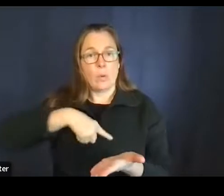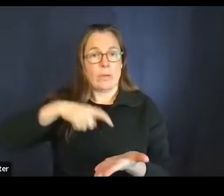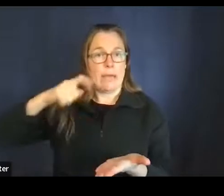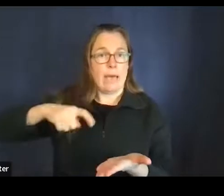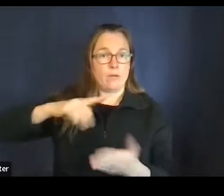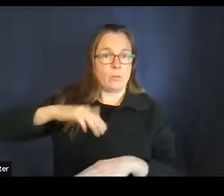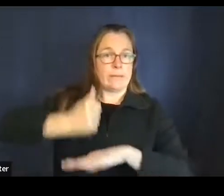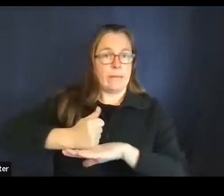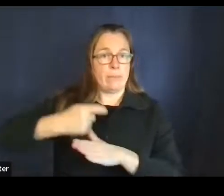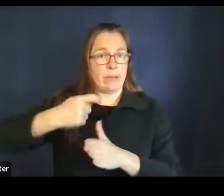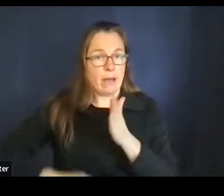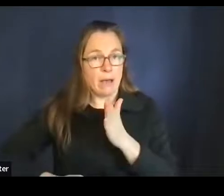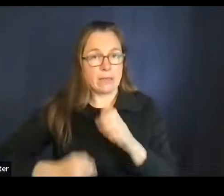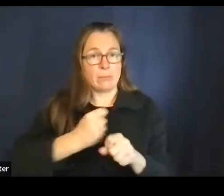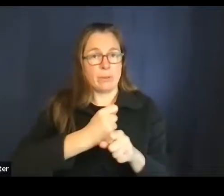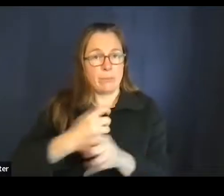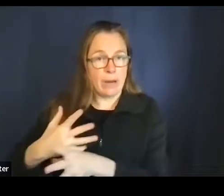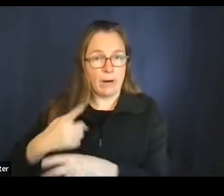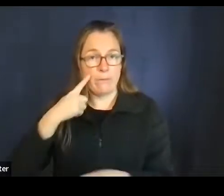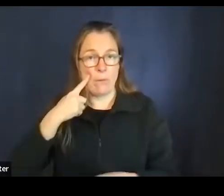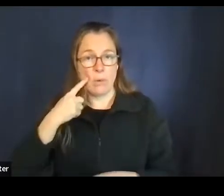So as we prepare for the 24-25 budget,